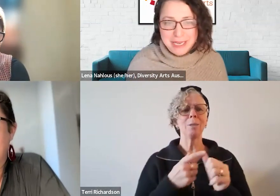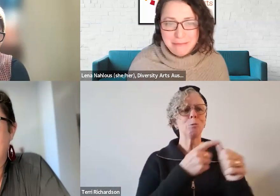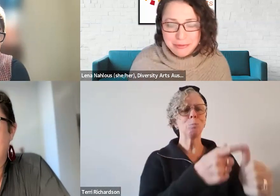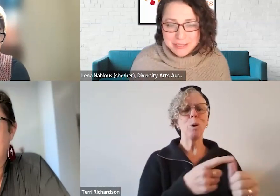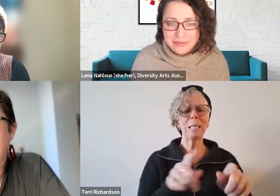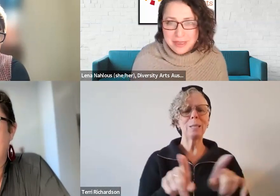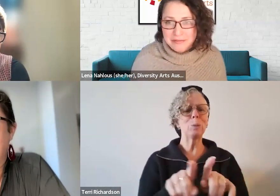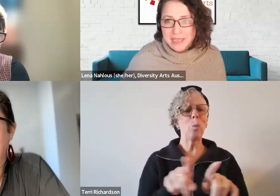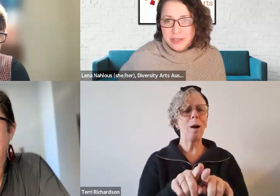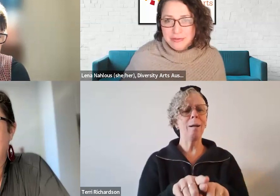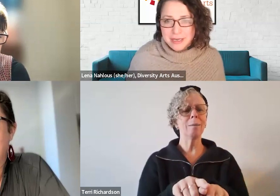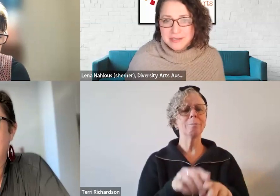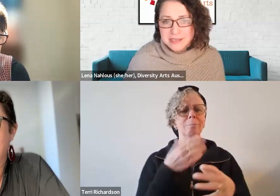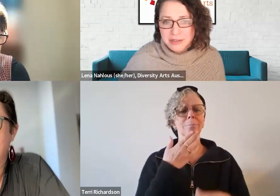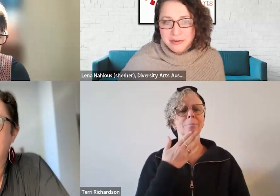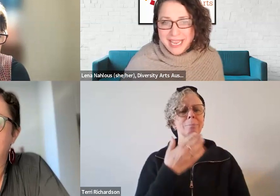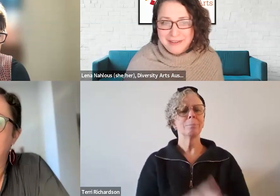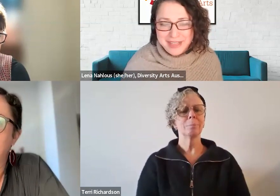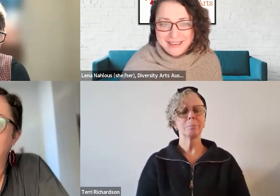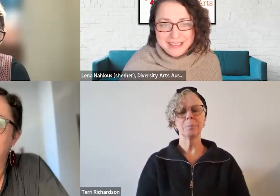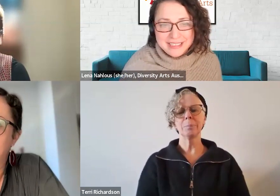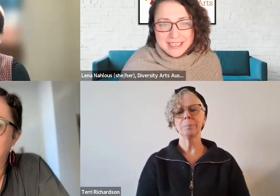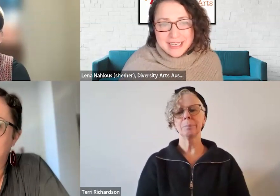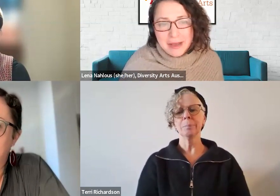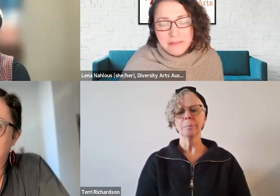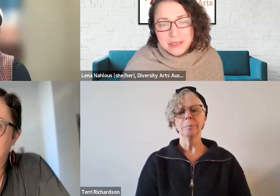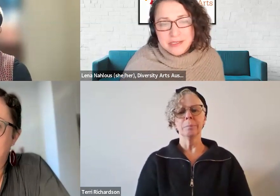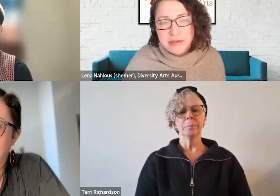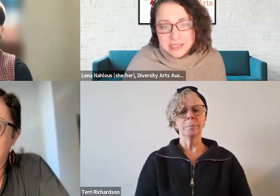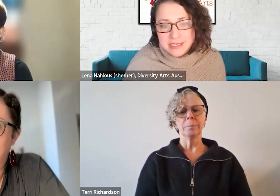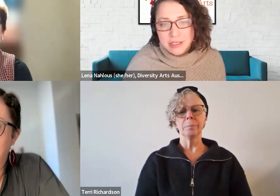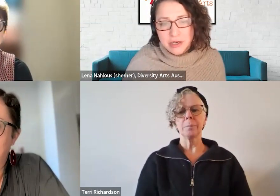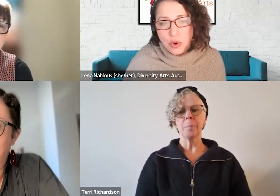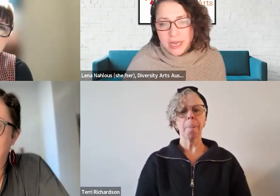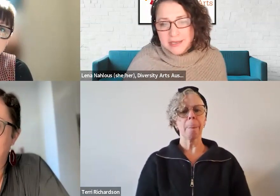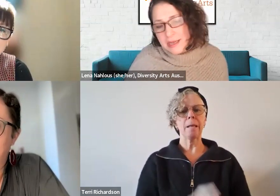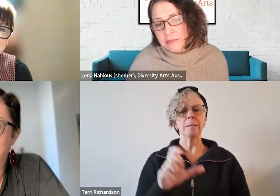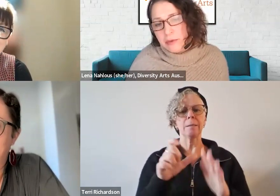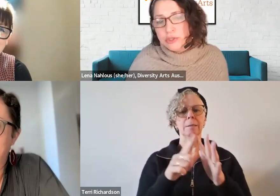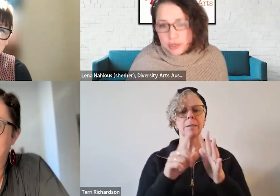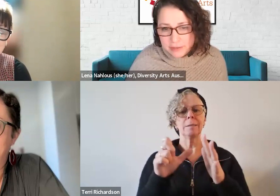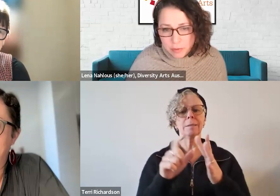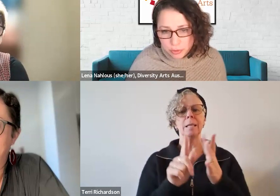Thank you, Cecilia and Kate for that. So, Cecilia, what are some alternative models,